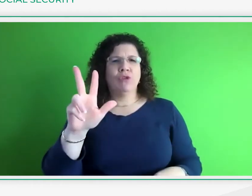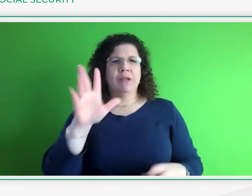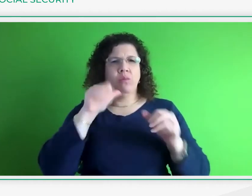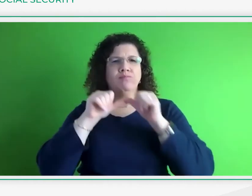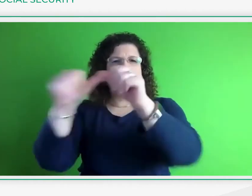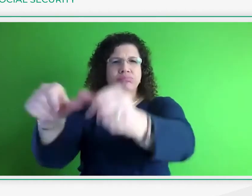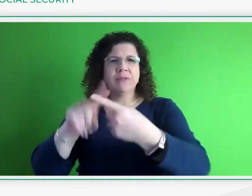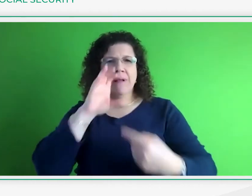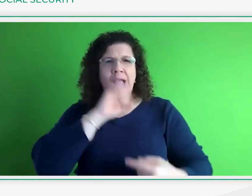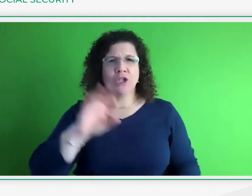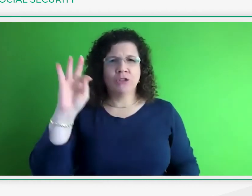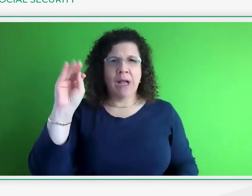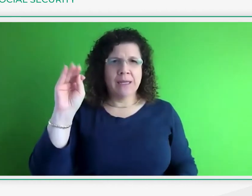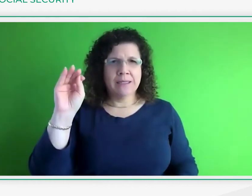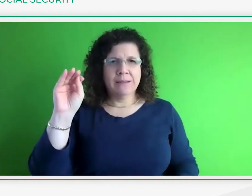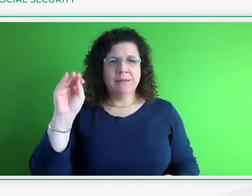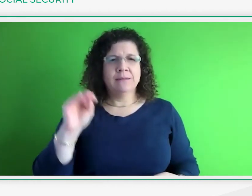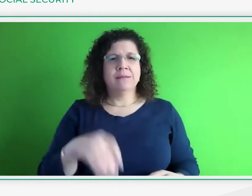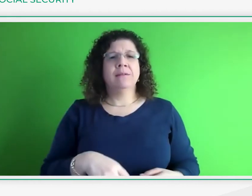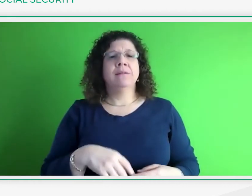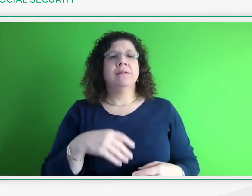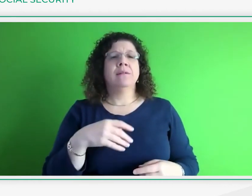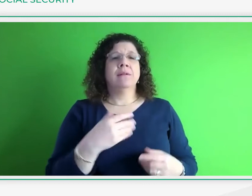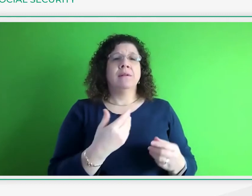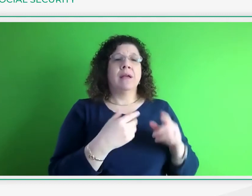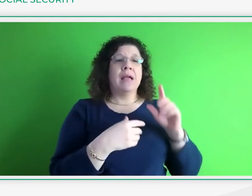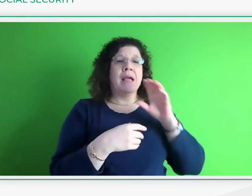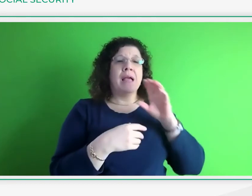of 90. 1 out of 3 people will survive to age 90.